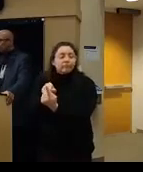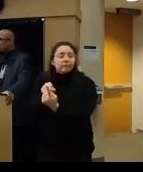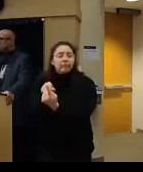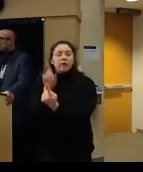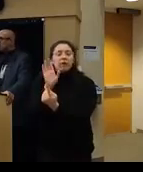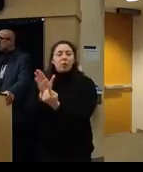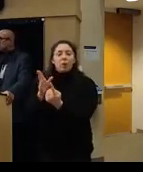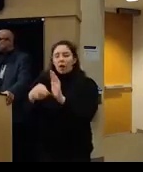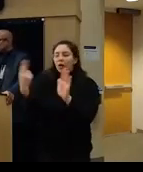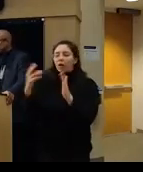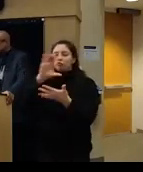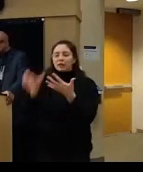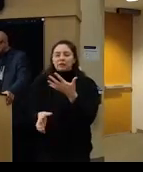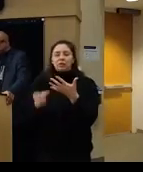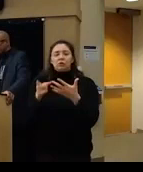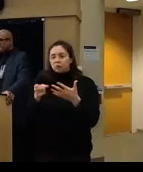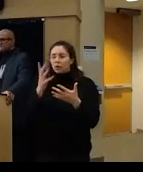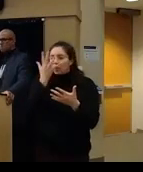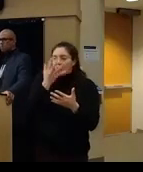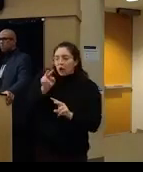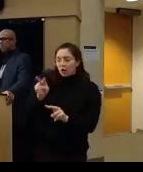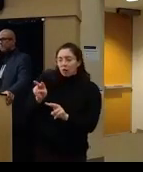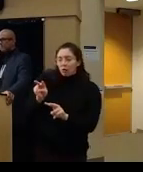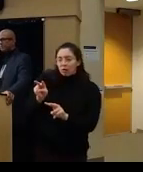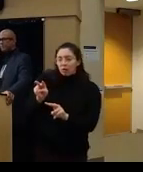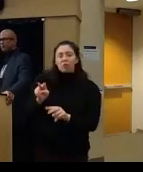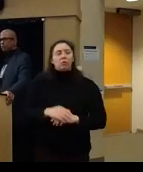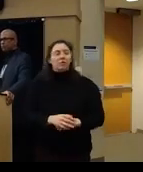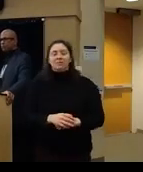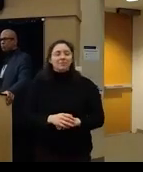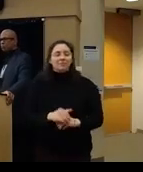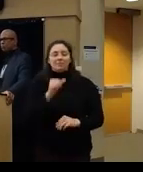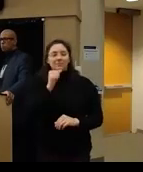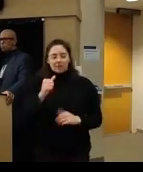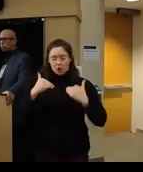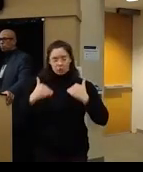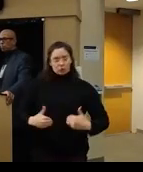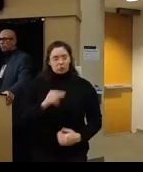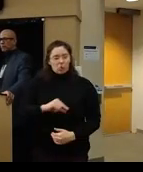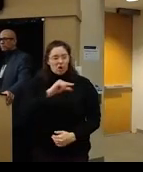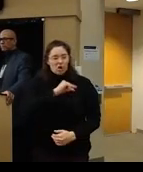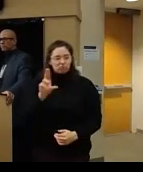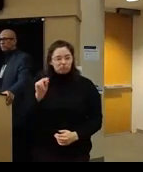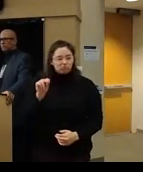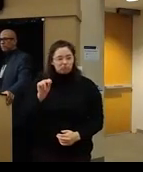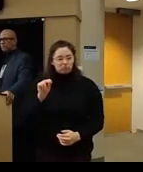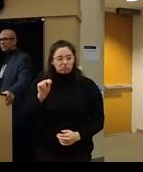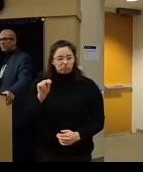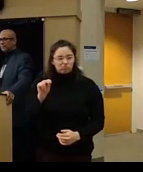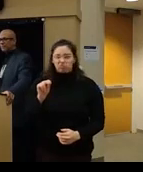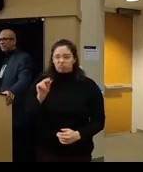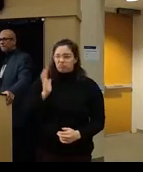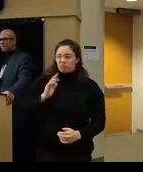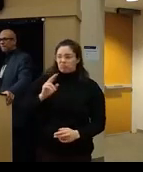the criteria they're most likely to look at are not the human qualities that are out of sight